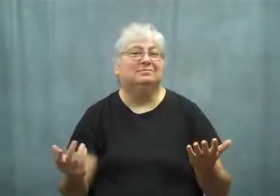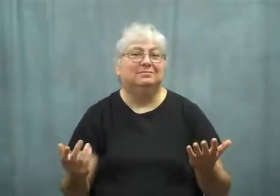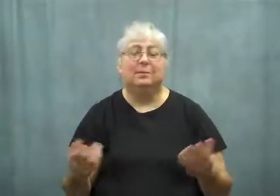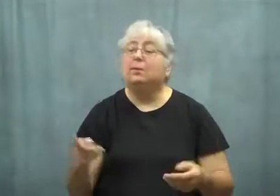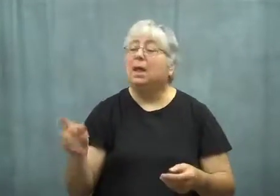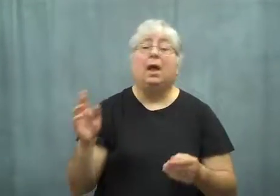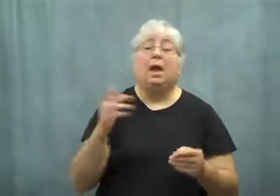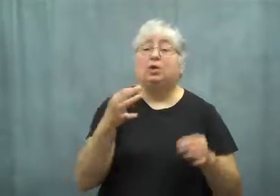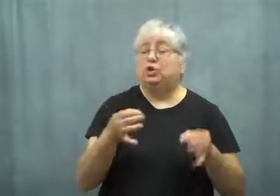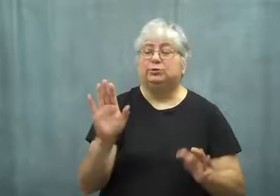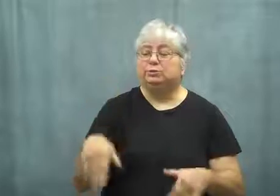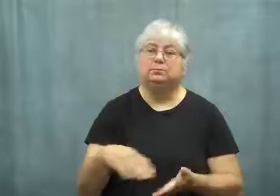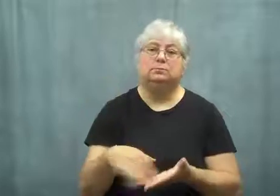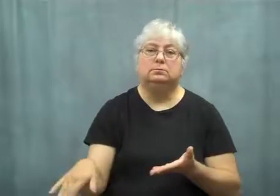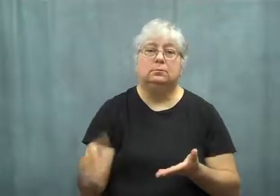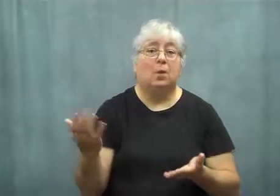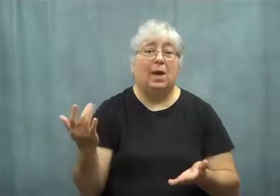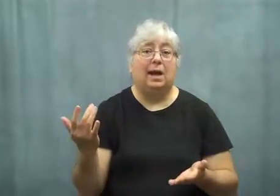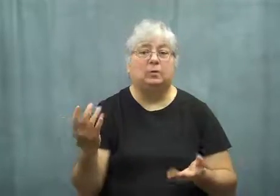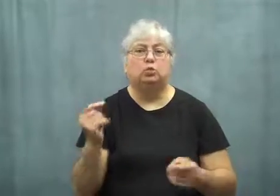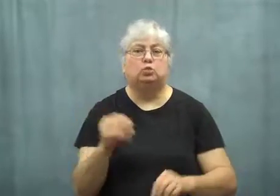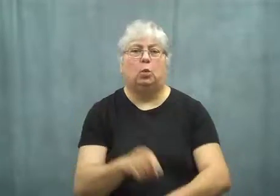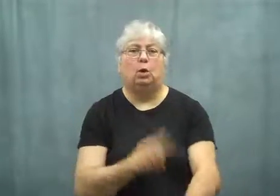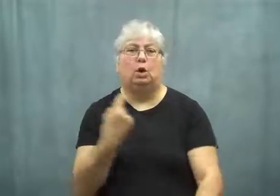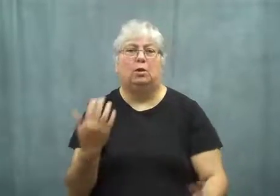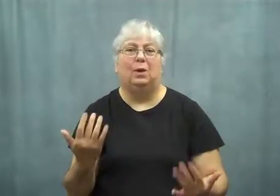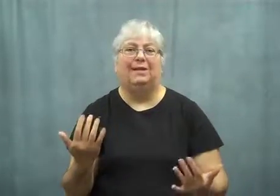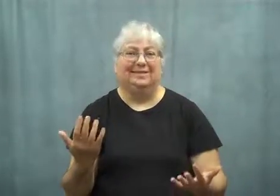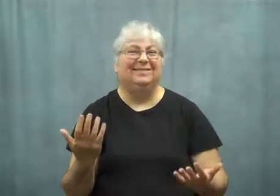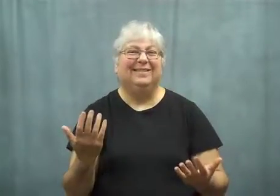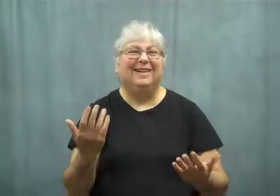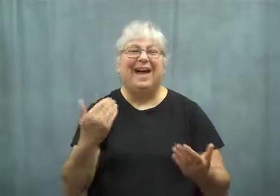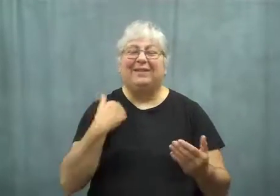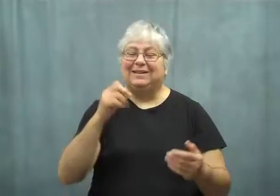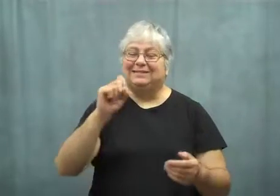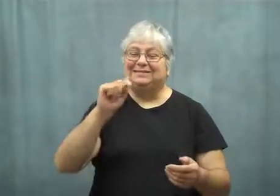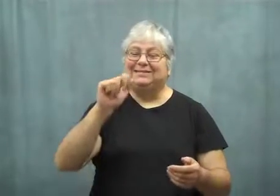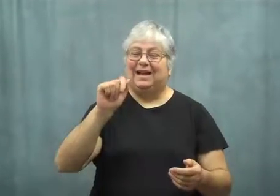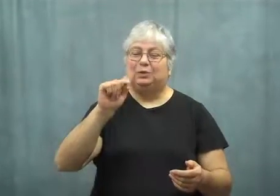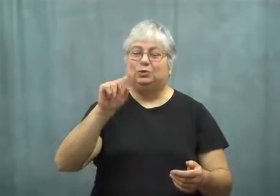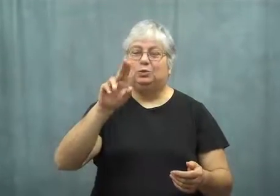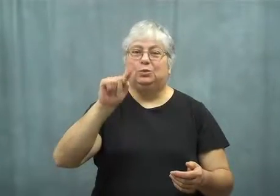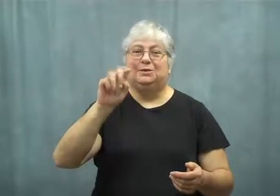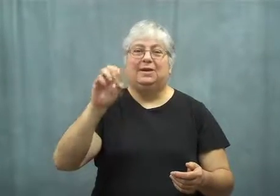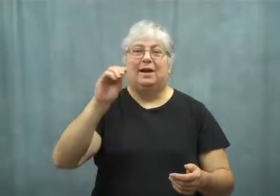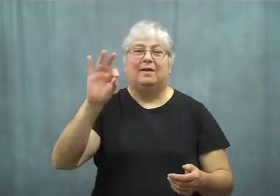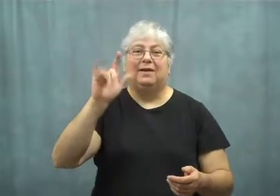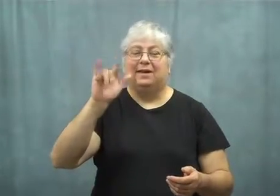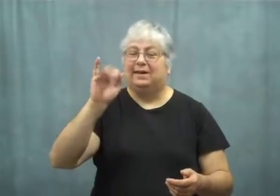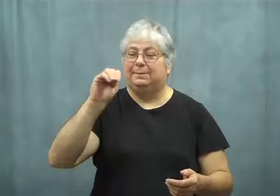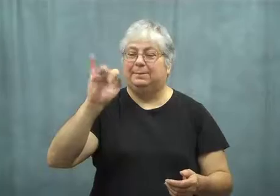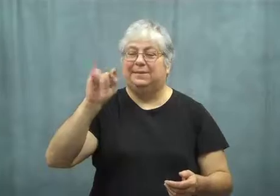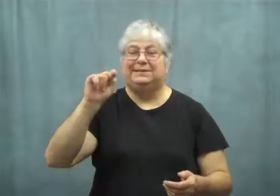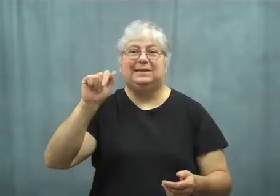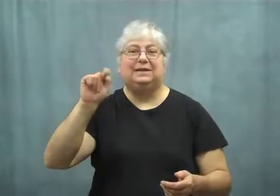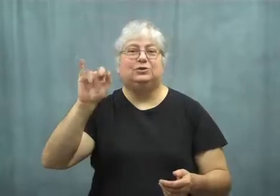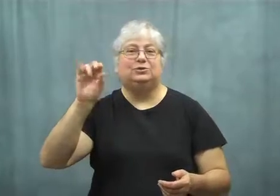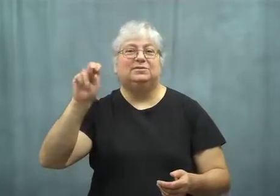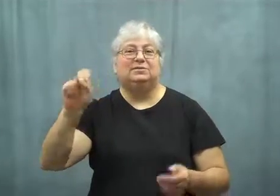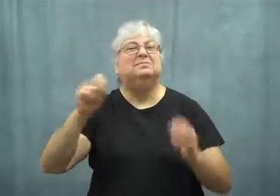The judge said the statute of limitations had run out, and acquitted them all.